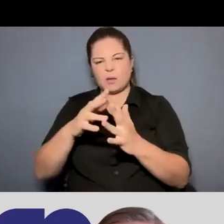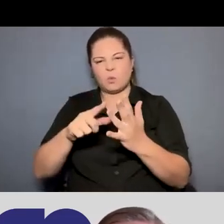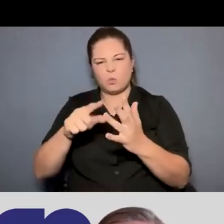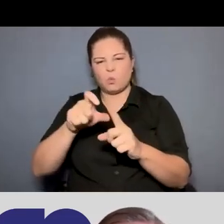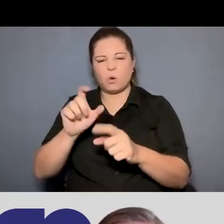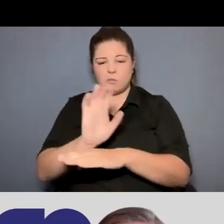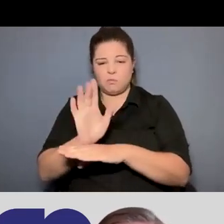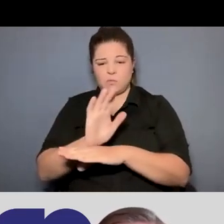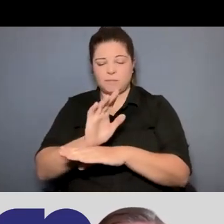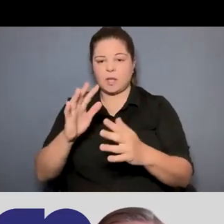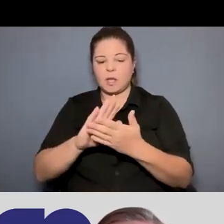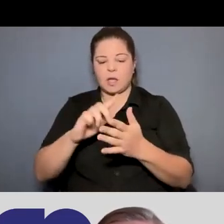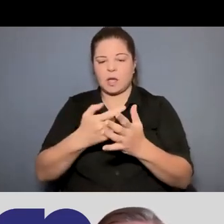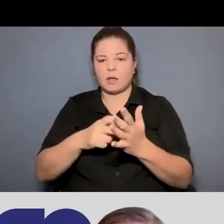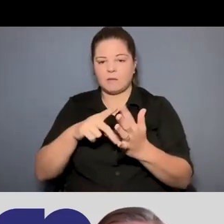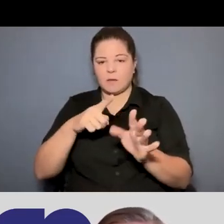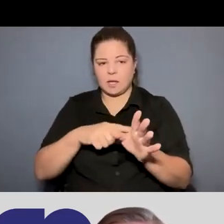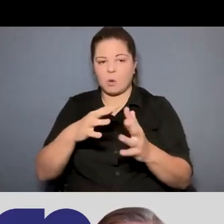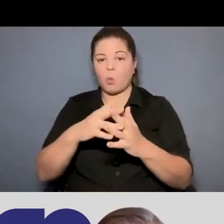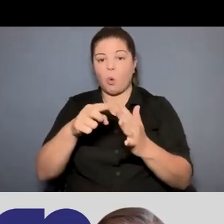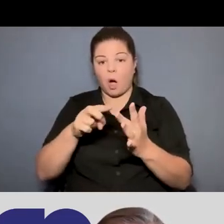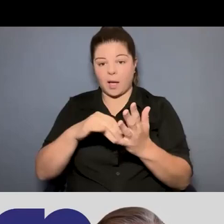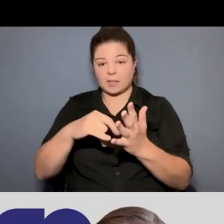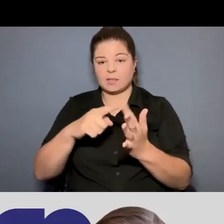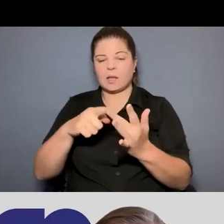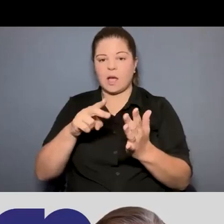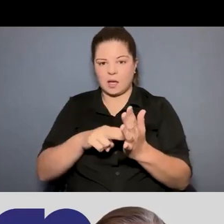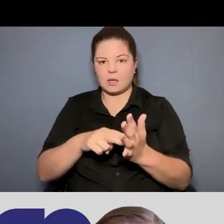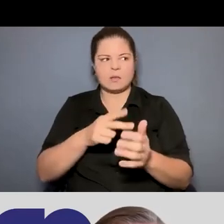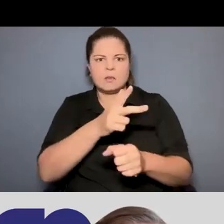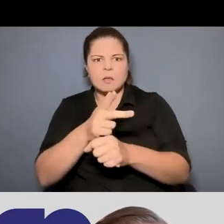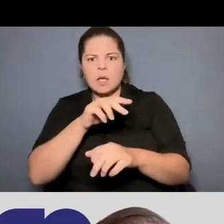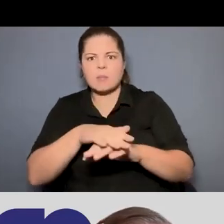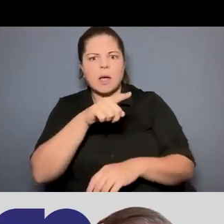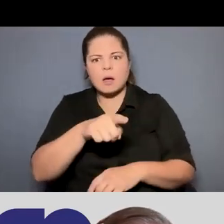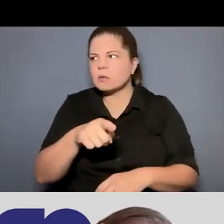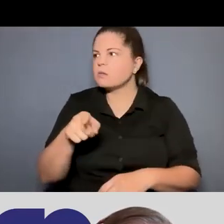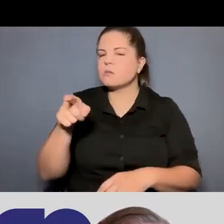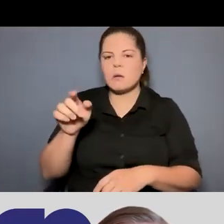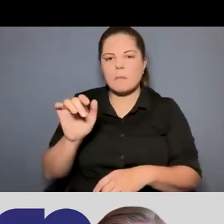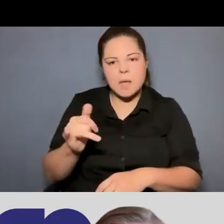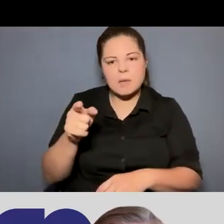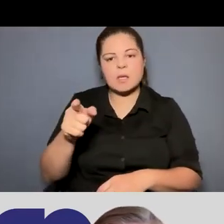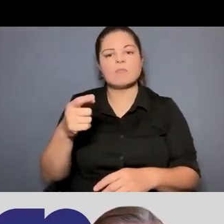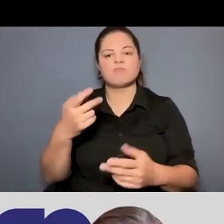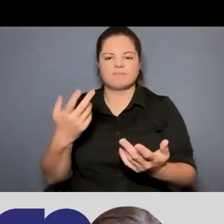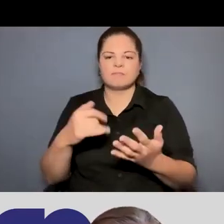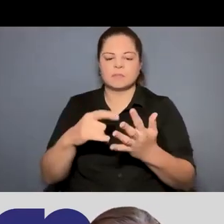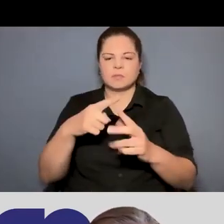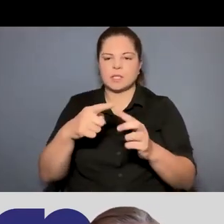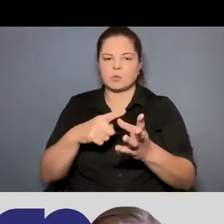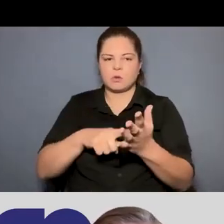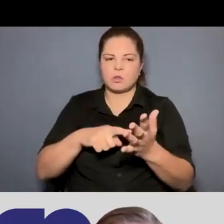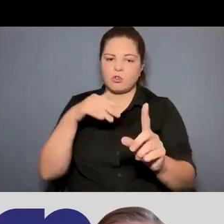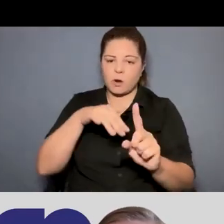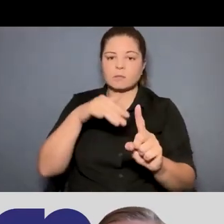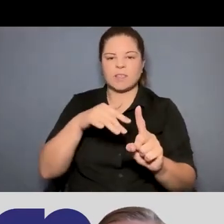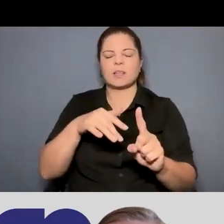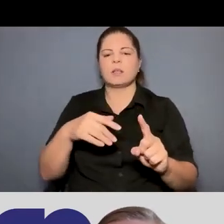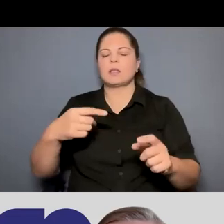reignited the MeToo movement - I think it is the previous slide, when it comes up - the MeToo